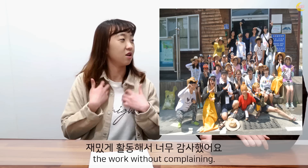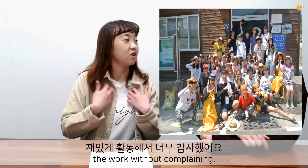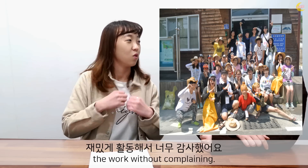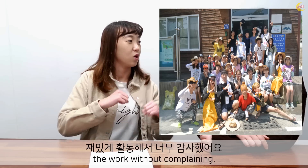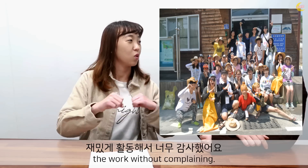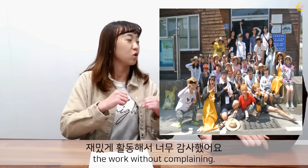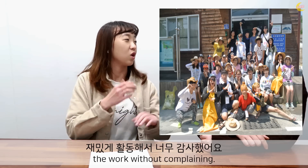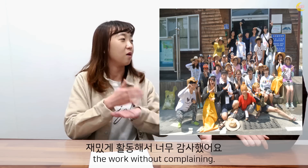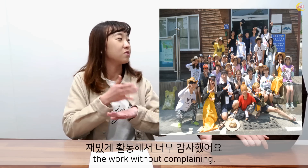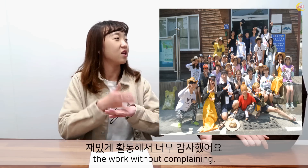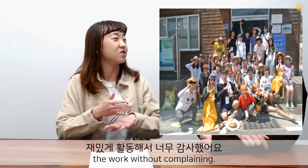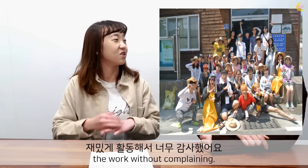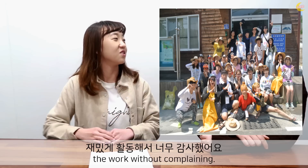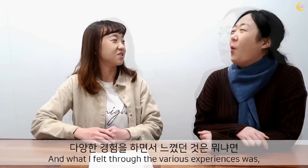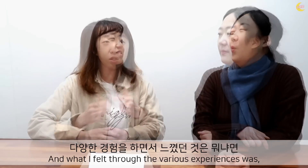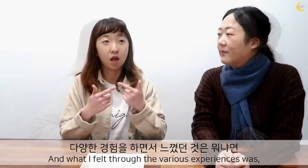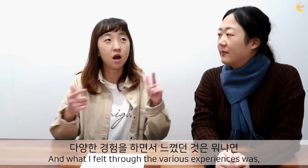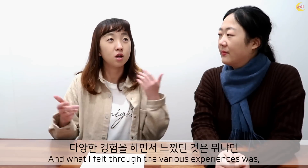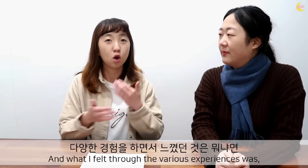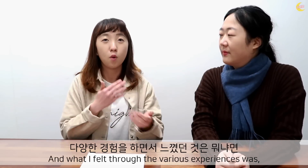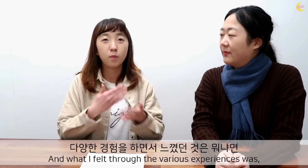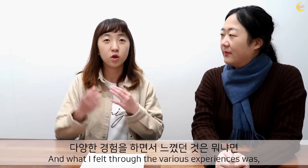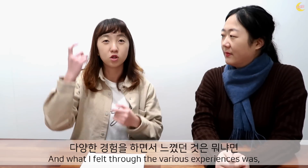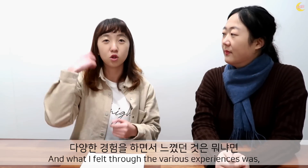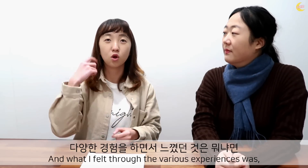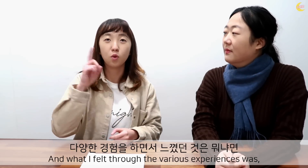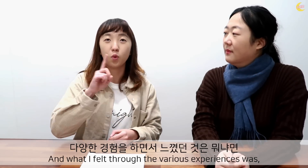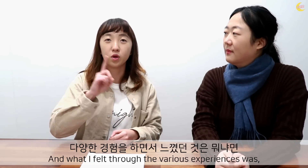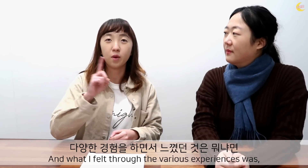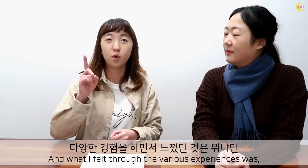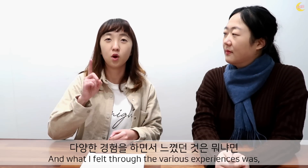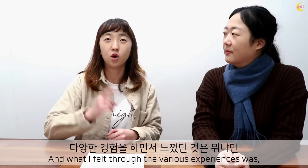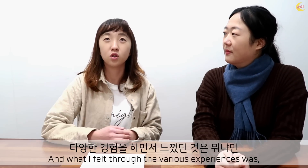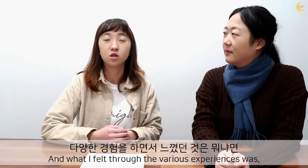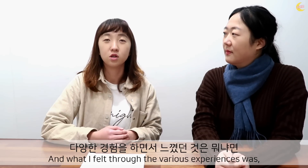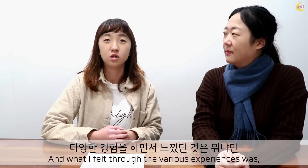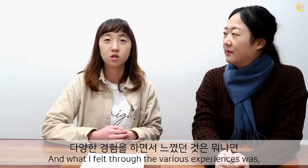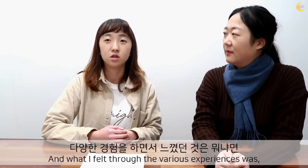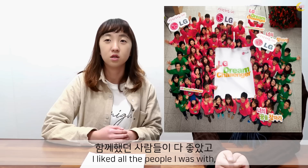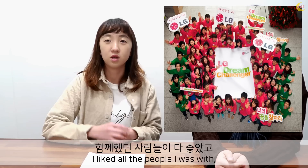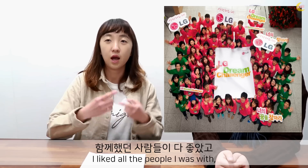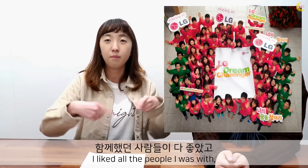the work without complaining. And what I felt through the various experiences was,